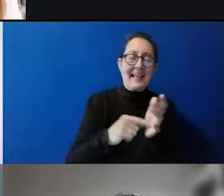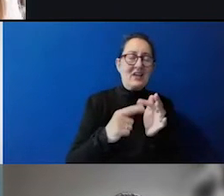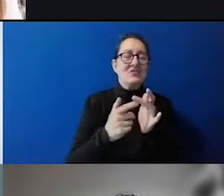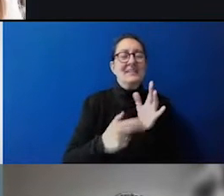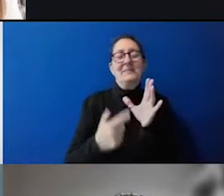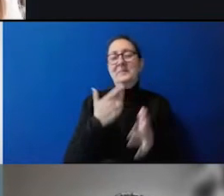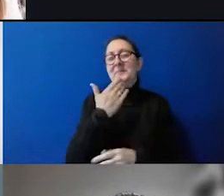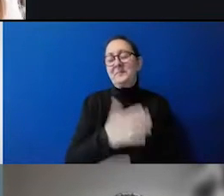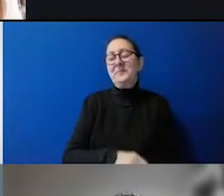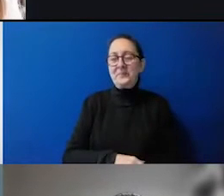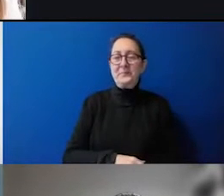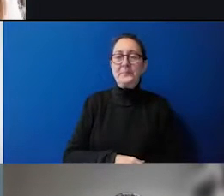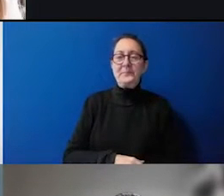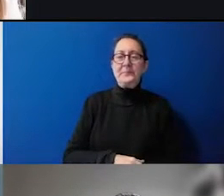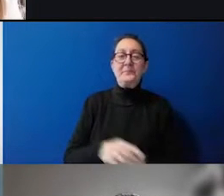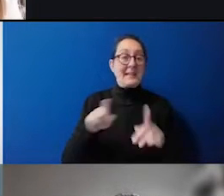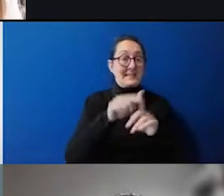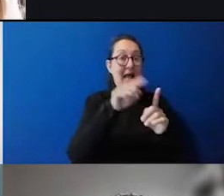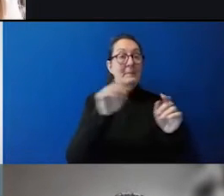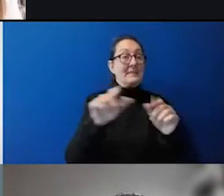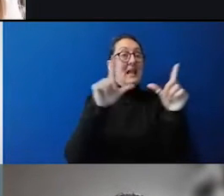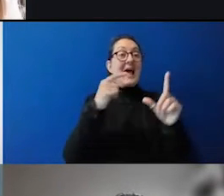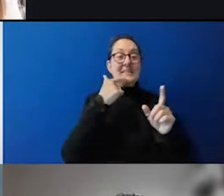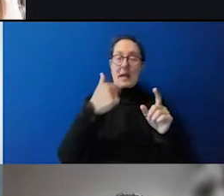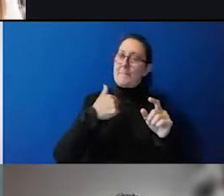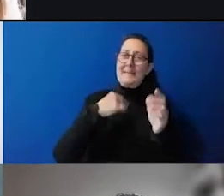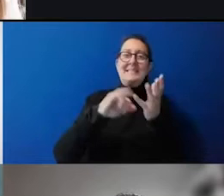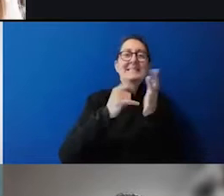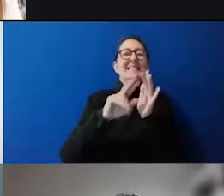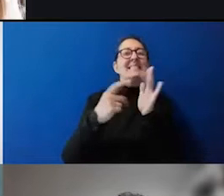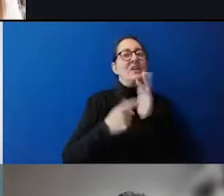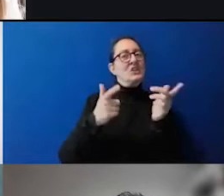I'm a as this slide says I'm a senior solicitor at the Children's legal service I am a criminal